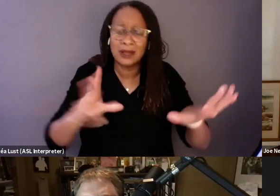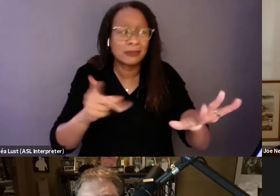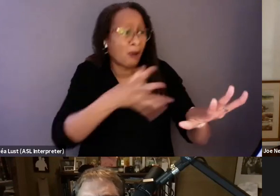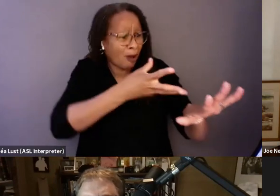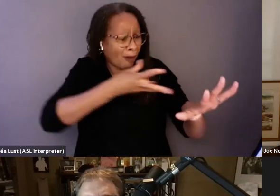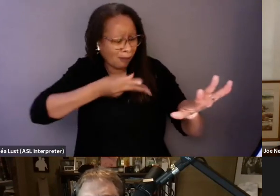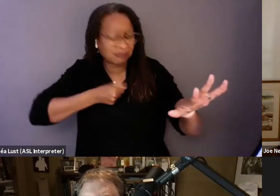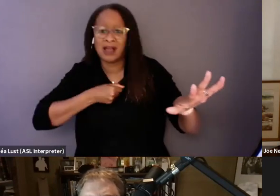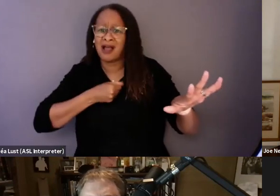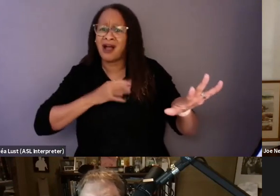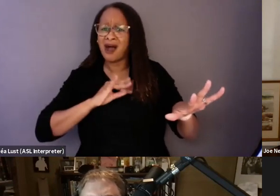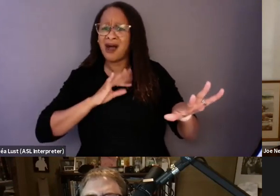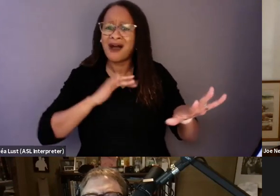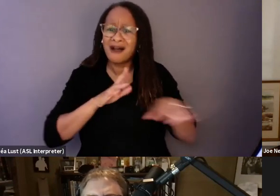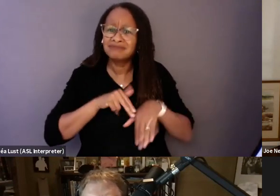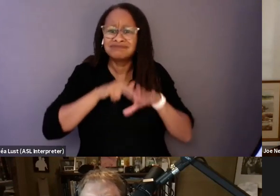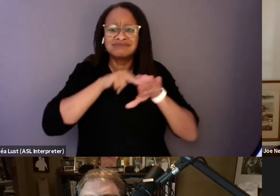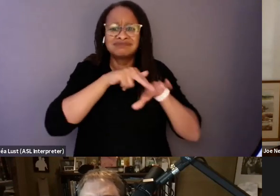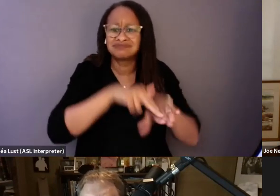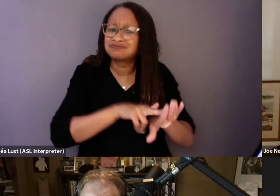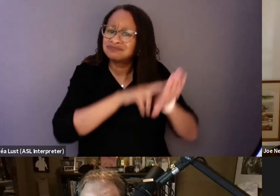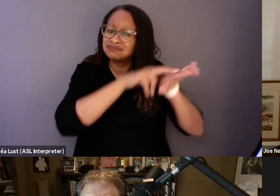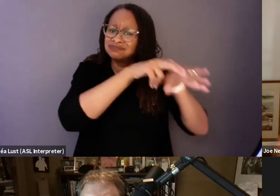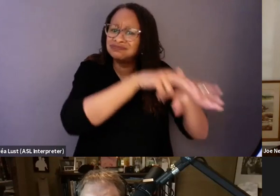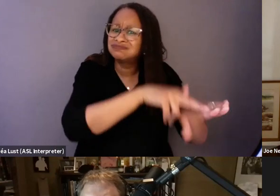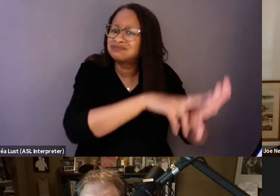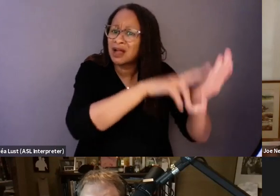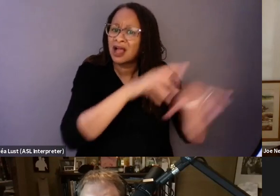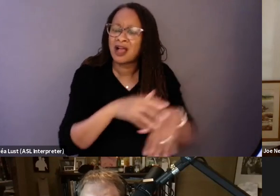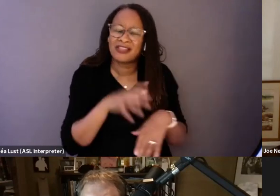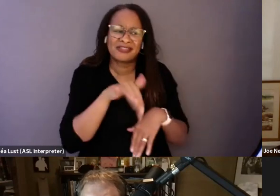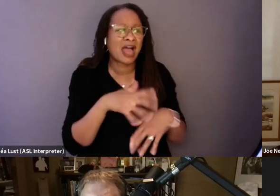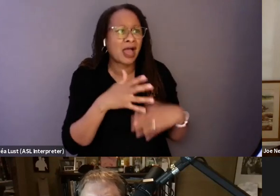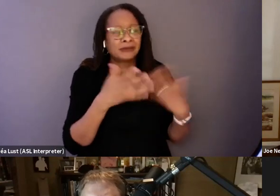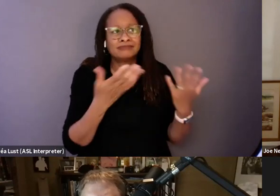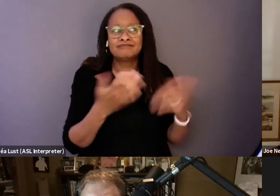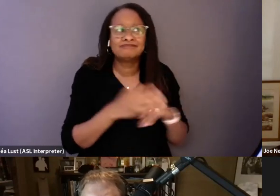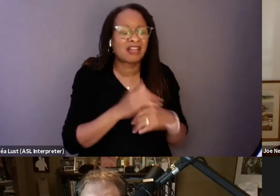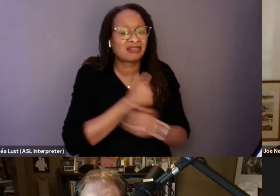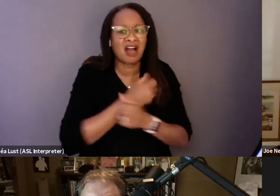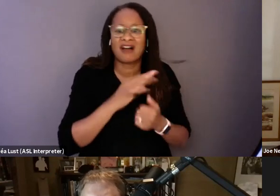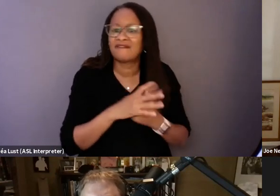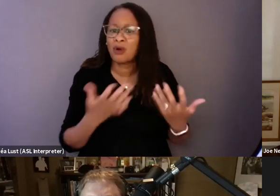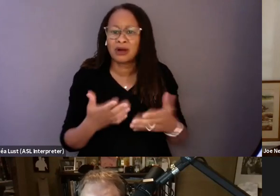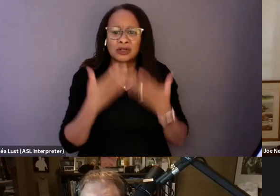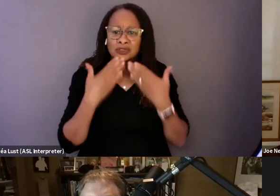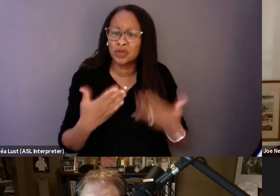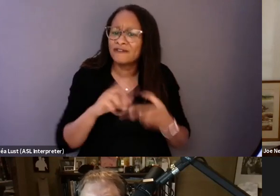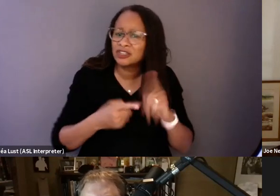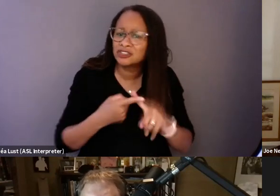and really kind of ride that wave of love or or enthusiasm he has for something, right? Judy, that was really- - Very much.